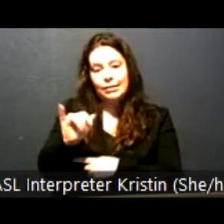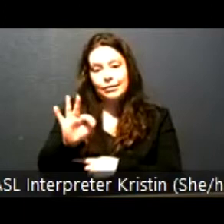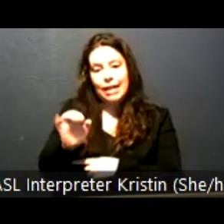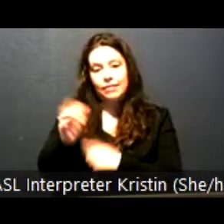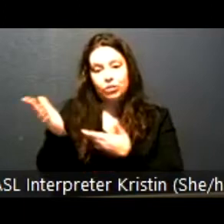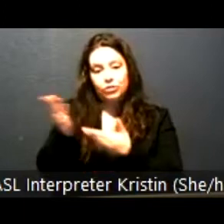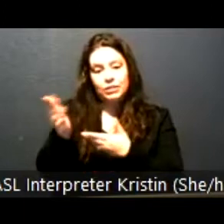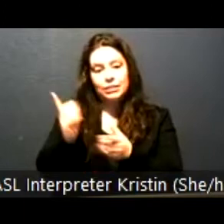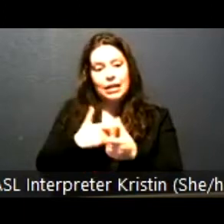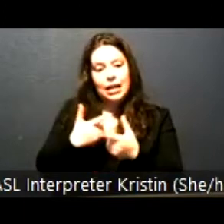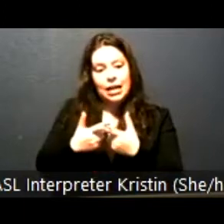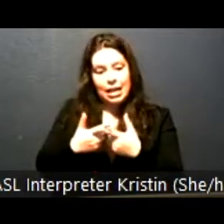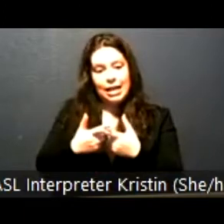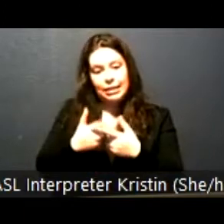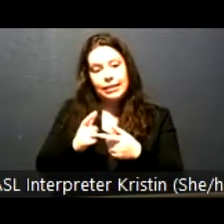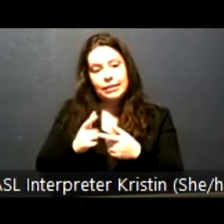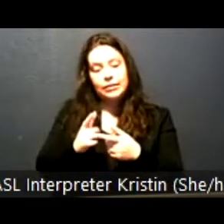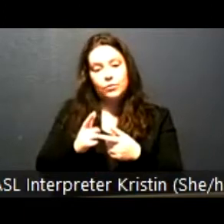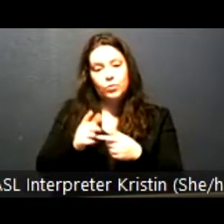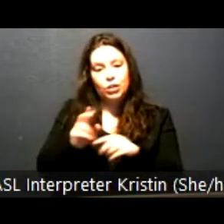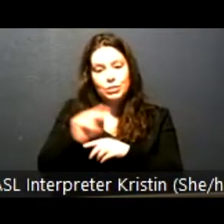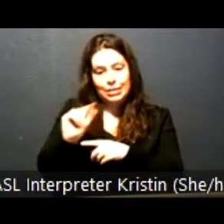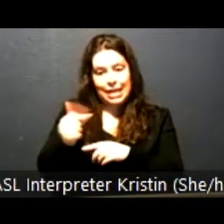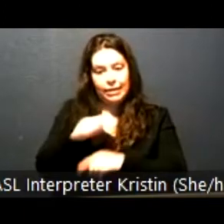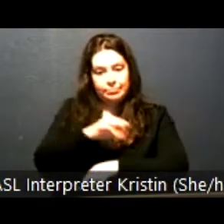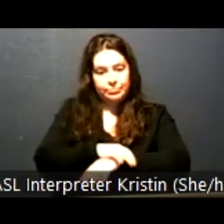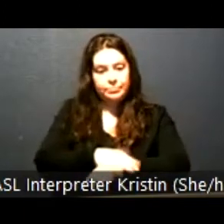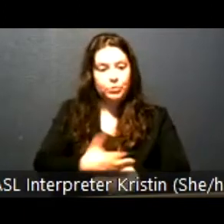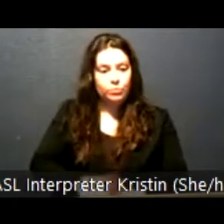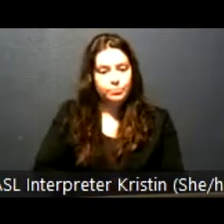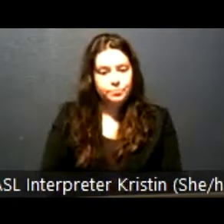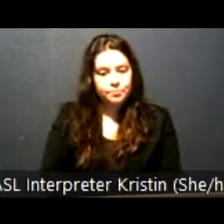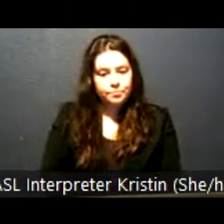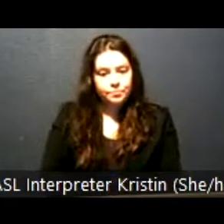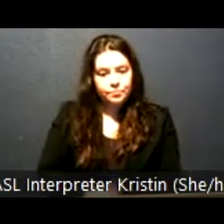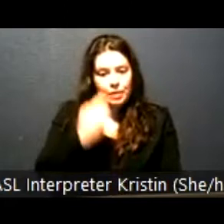an Arctic turn so the difference in legs, I don't know if you can see, of this tiny little band versus